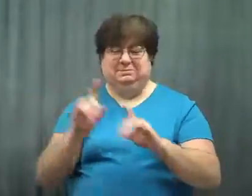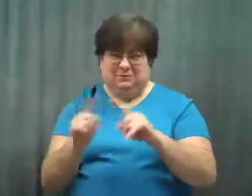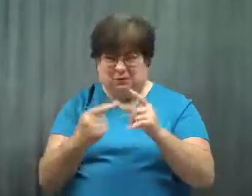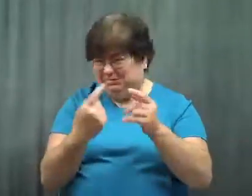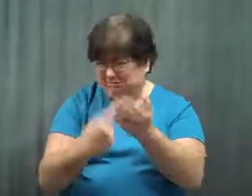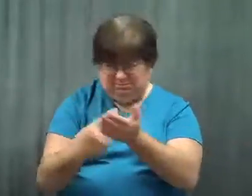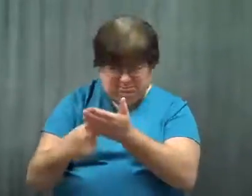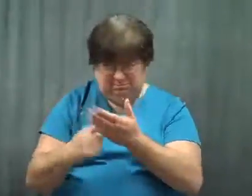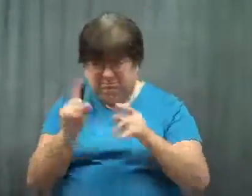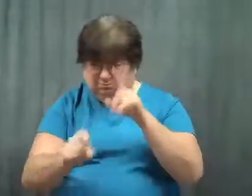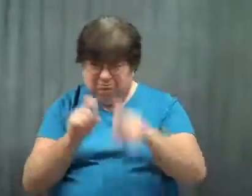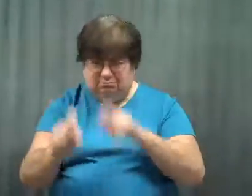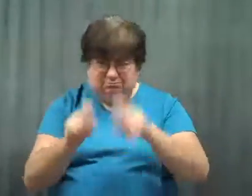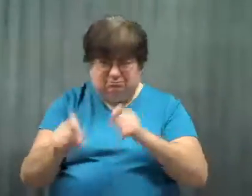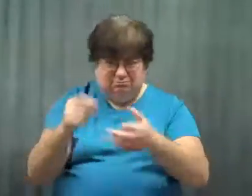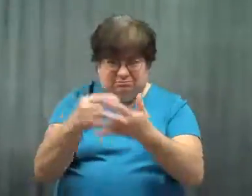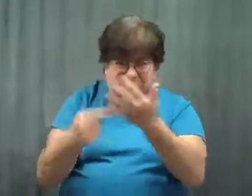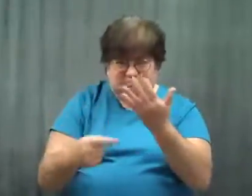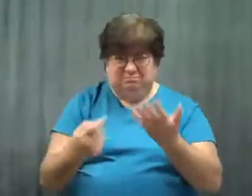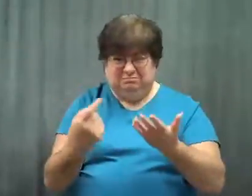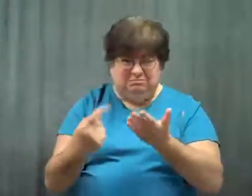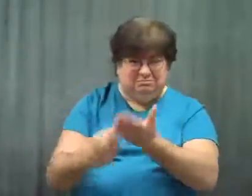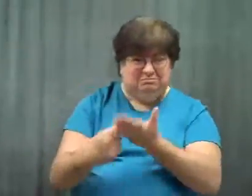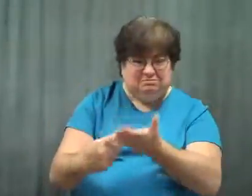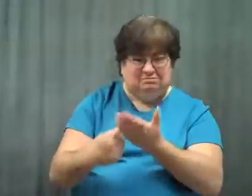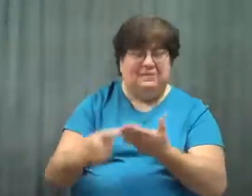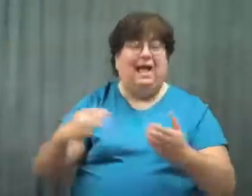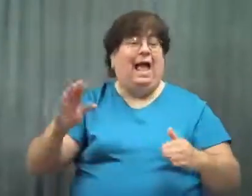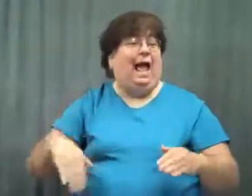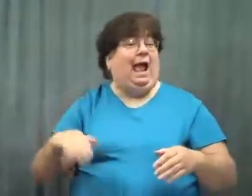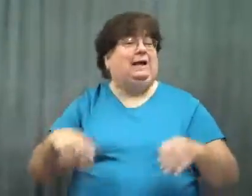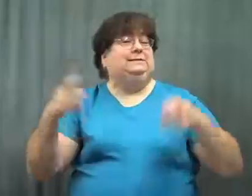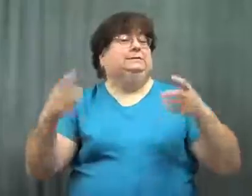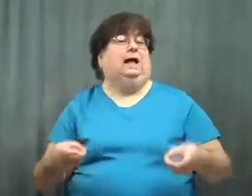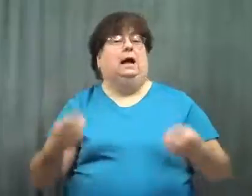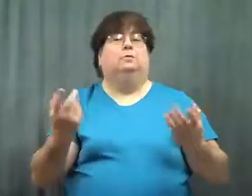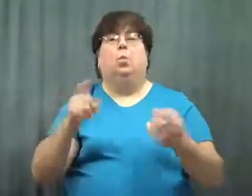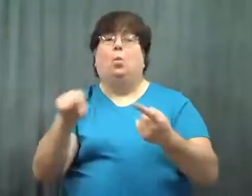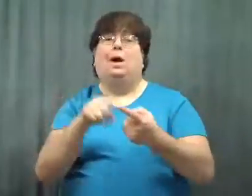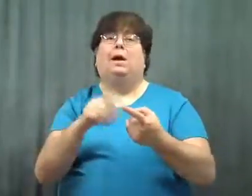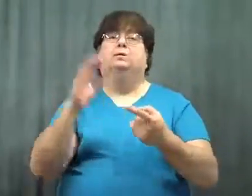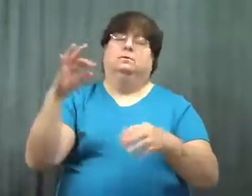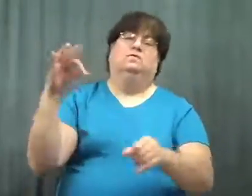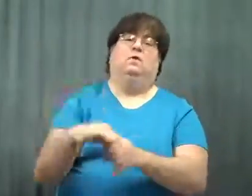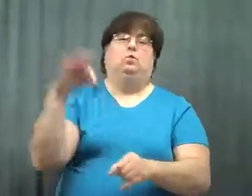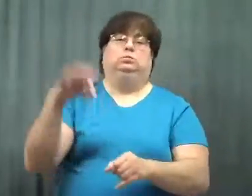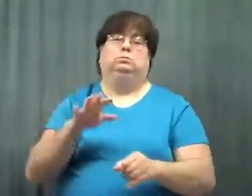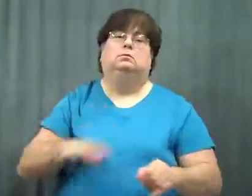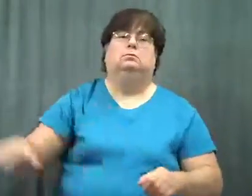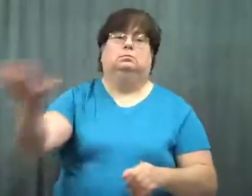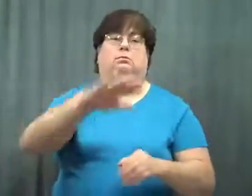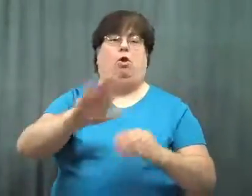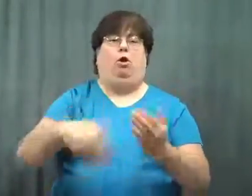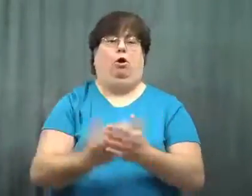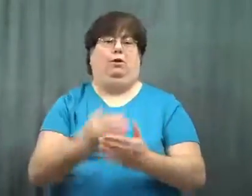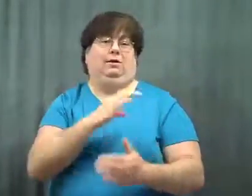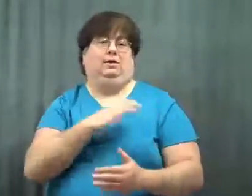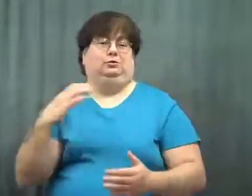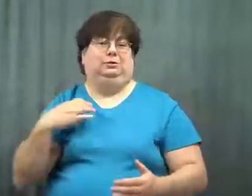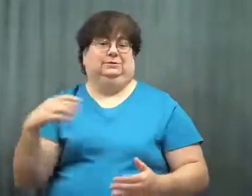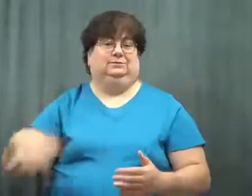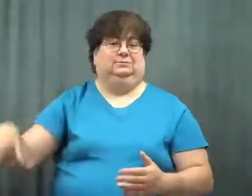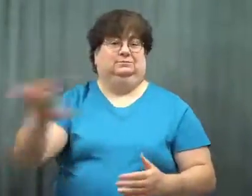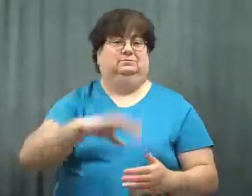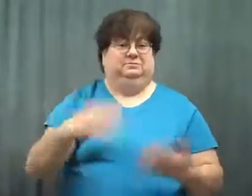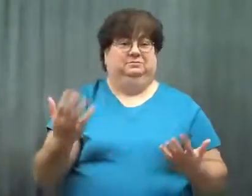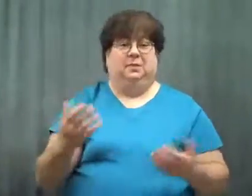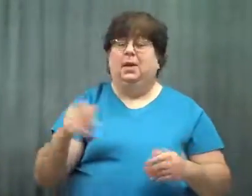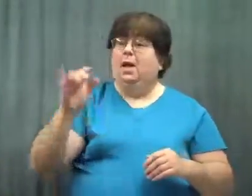They are still in the process, and there's no date set as to when the vote will go to the Senate.